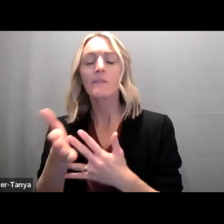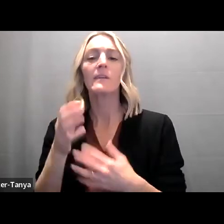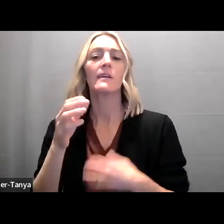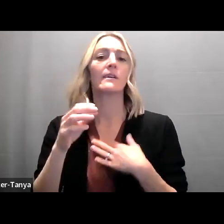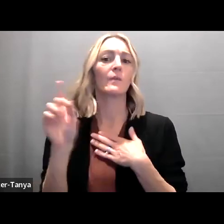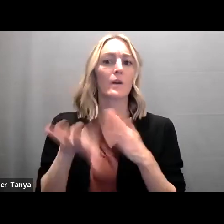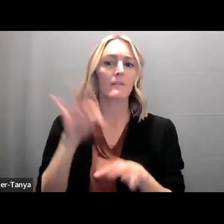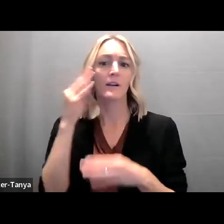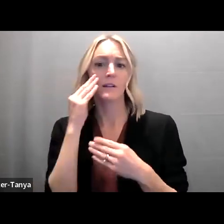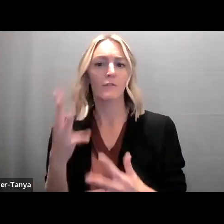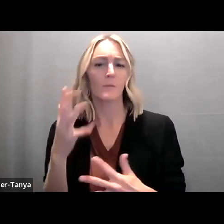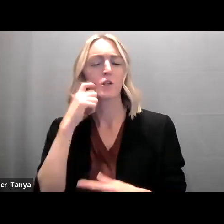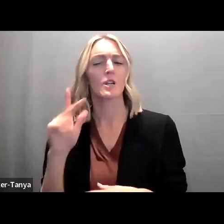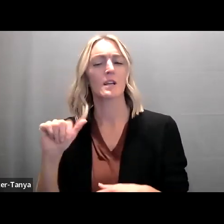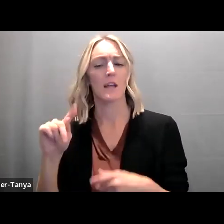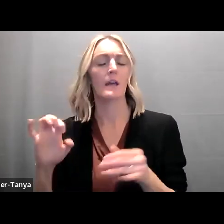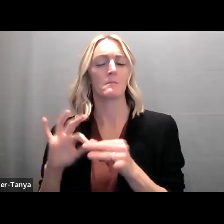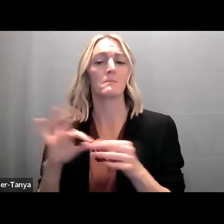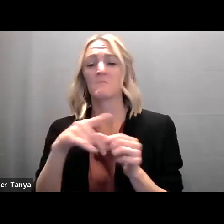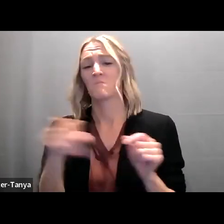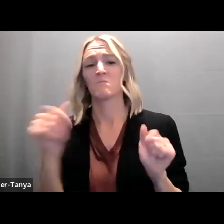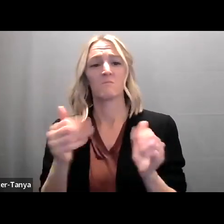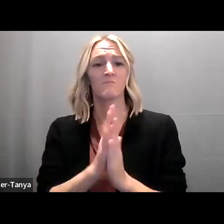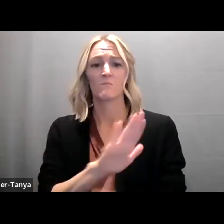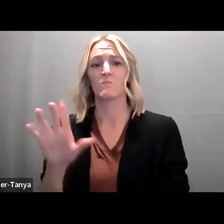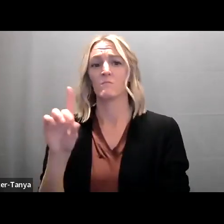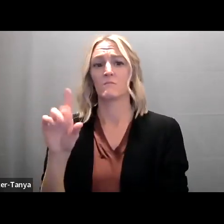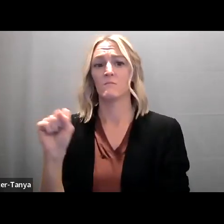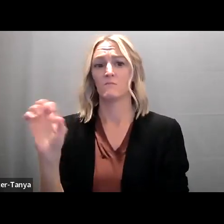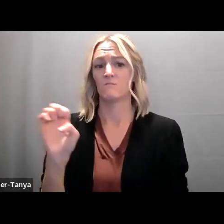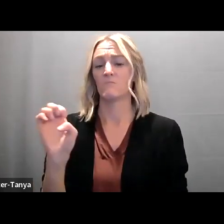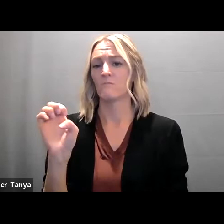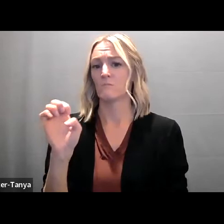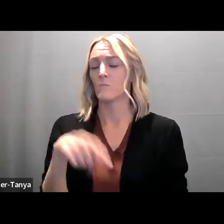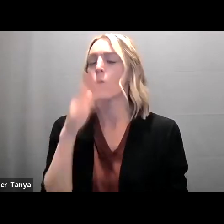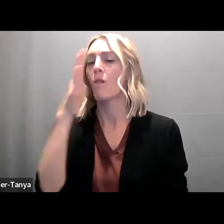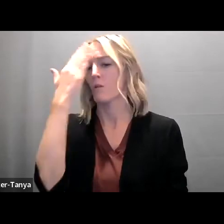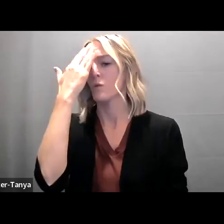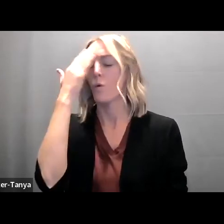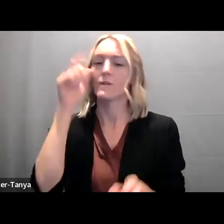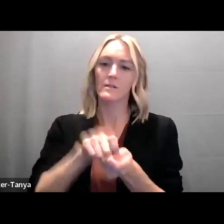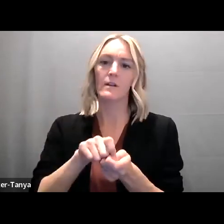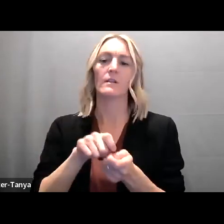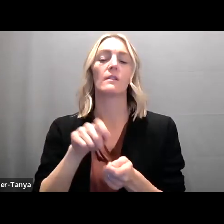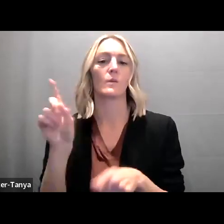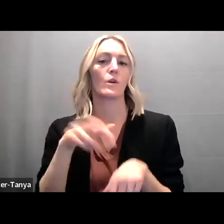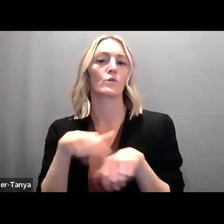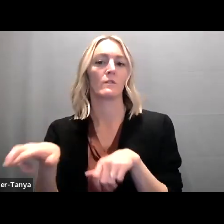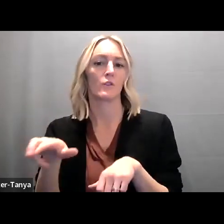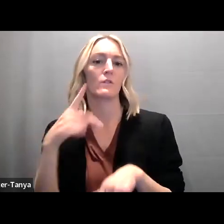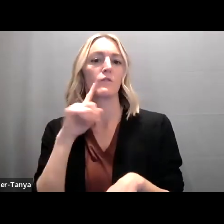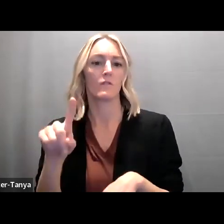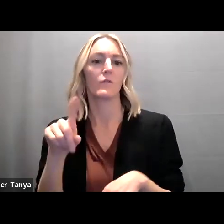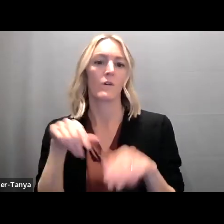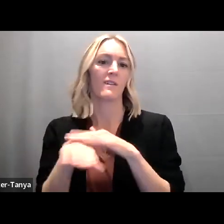but you can ask your your DSE will know actually where to point you to get access to the state